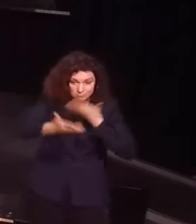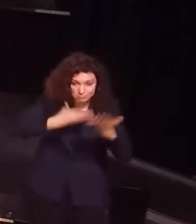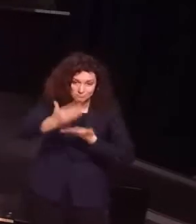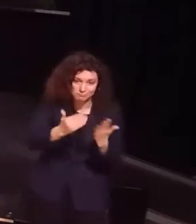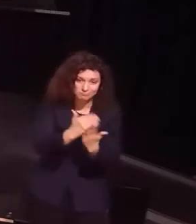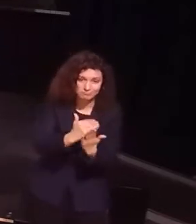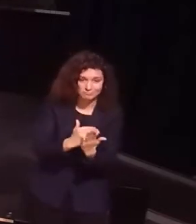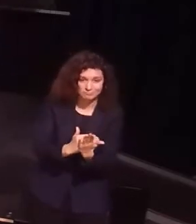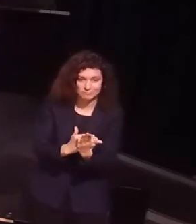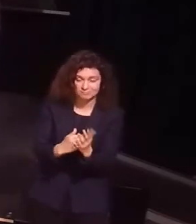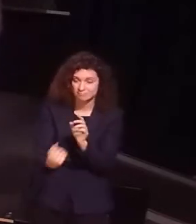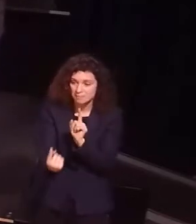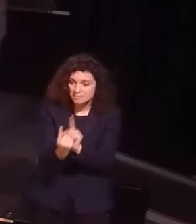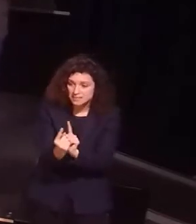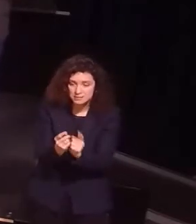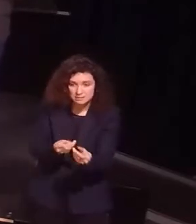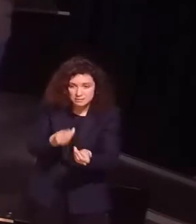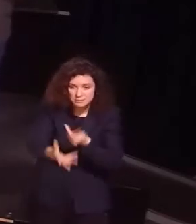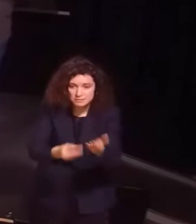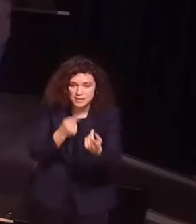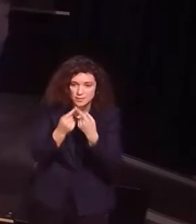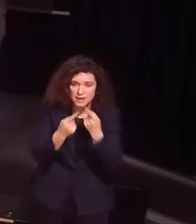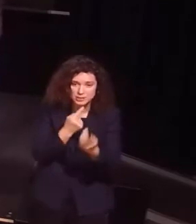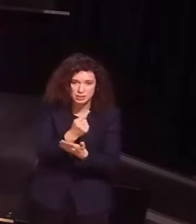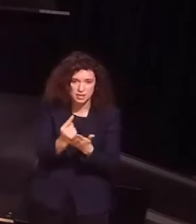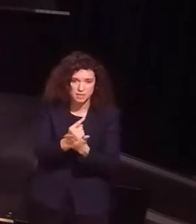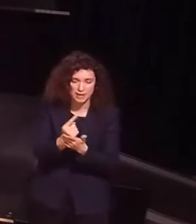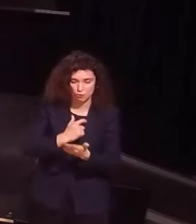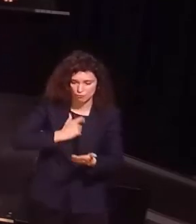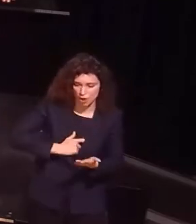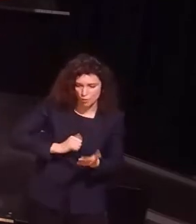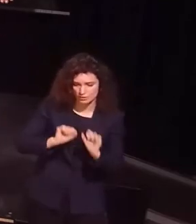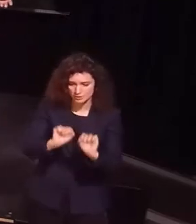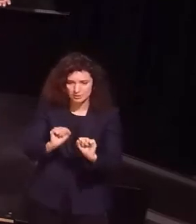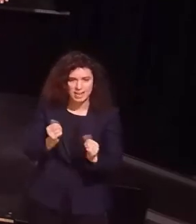meeting one another, sharing information about roles, talking about accessibility in our products.